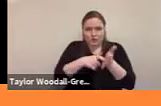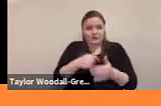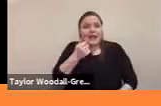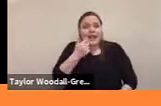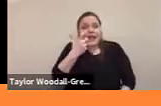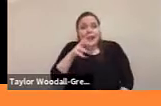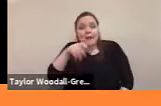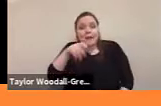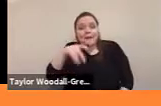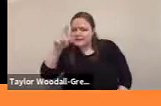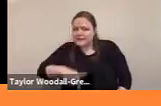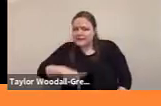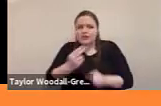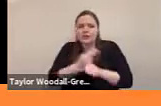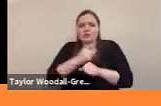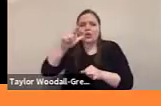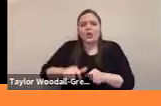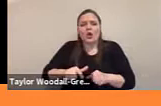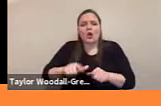you can see the page content beneath the colors.